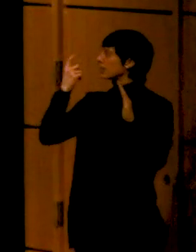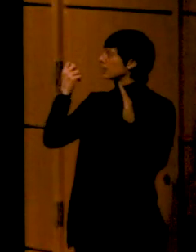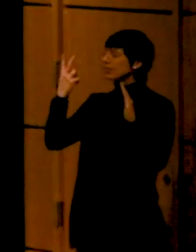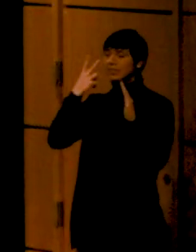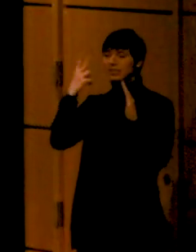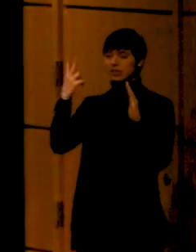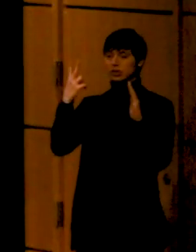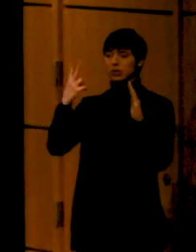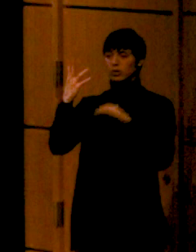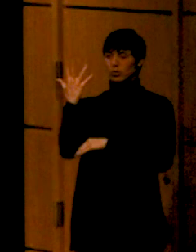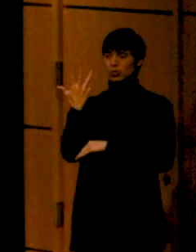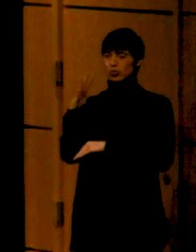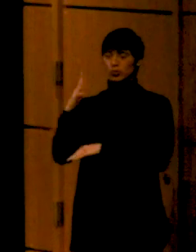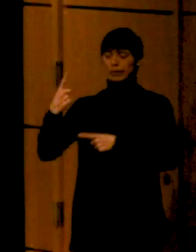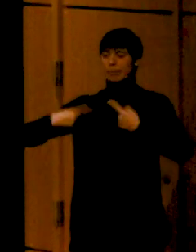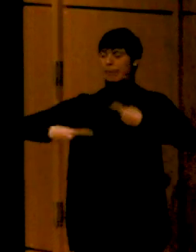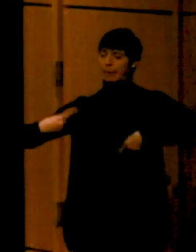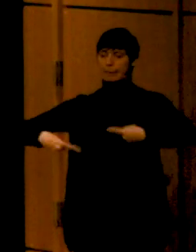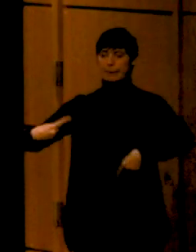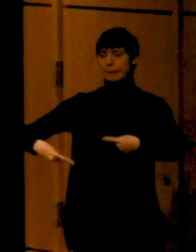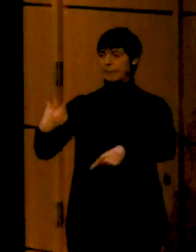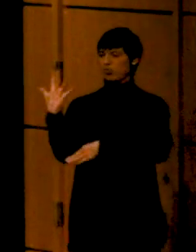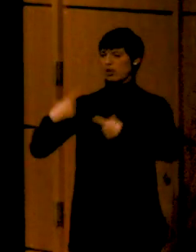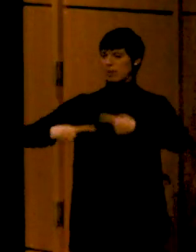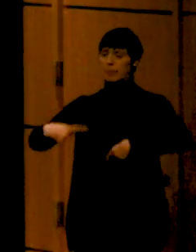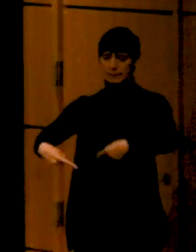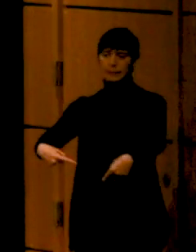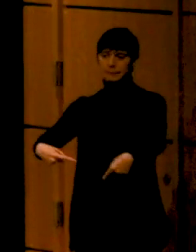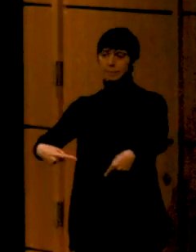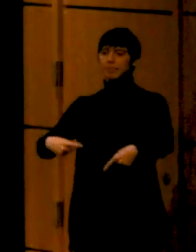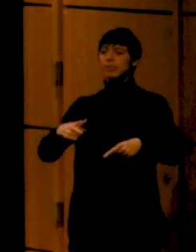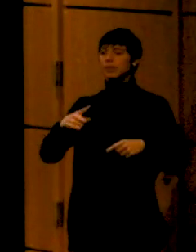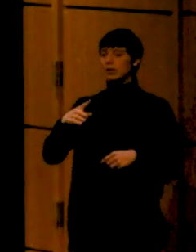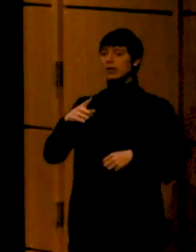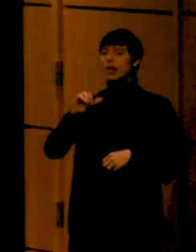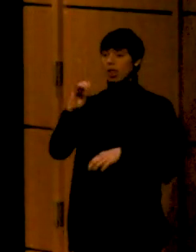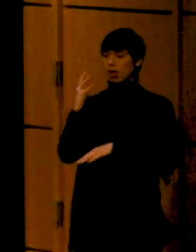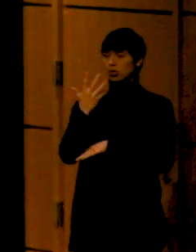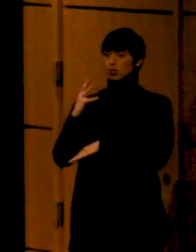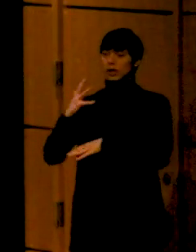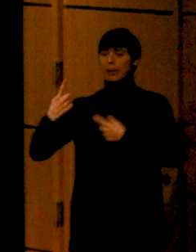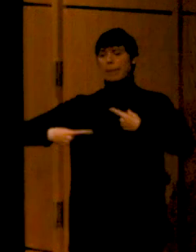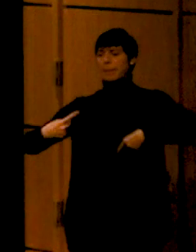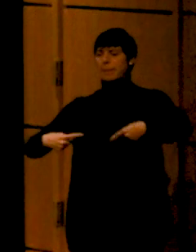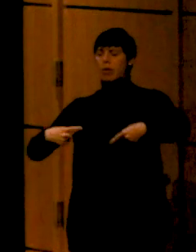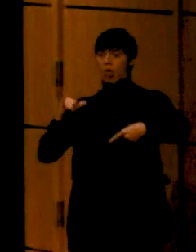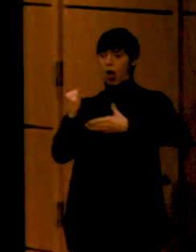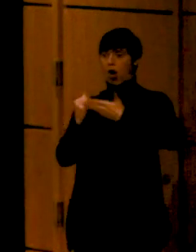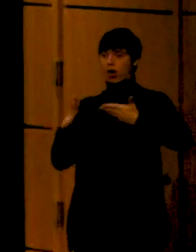The blowdown of trees was one of the things that most compelled artists most grabbed their